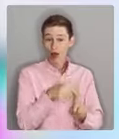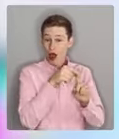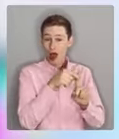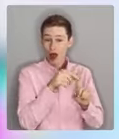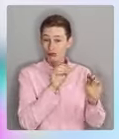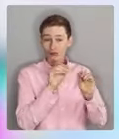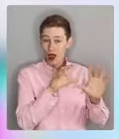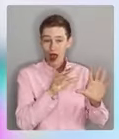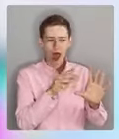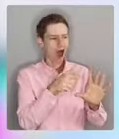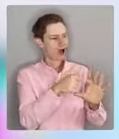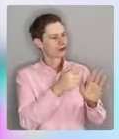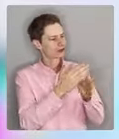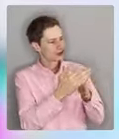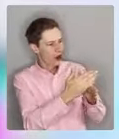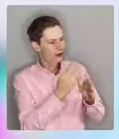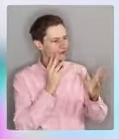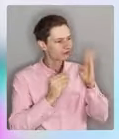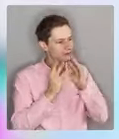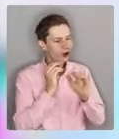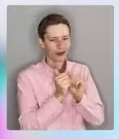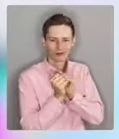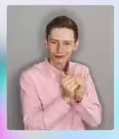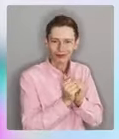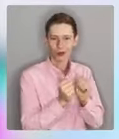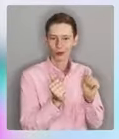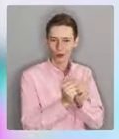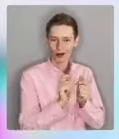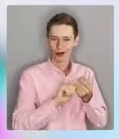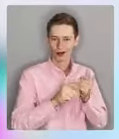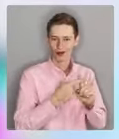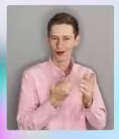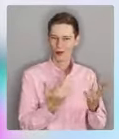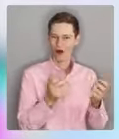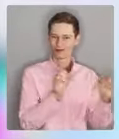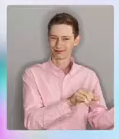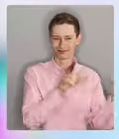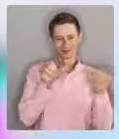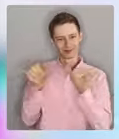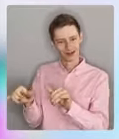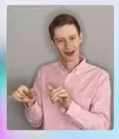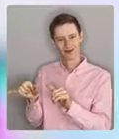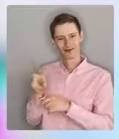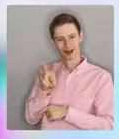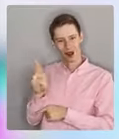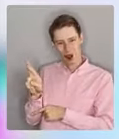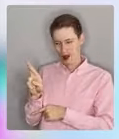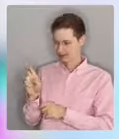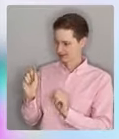so we wanted to capture that magic while developing GOLF+ and make it as easy as possible